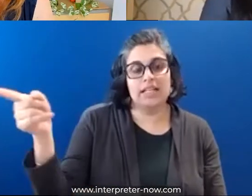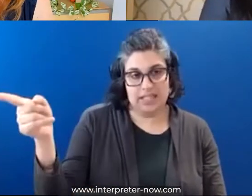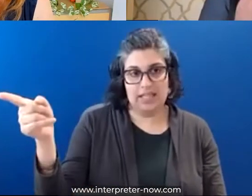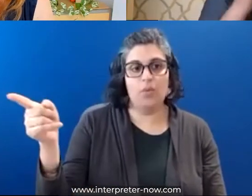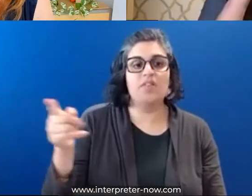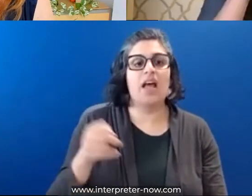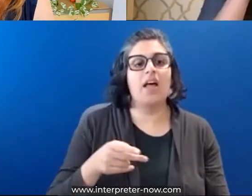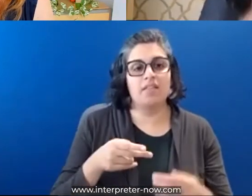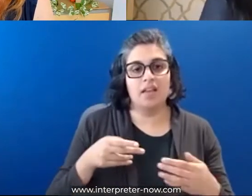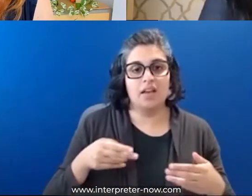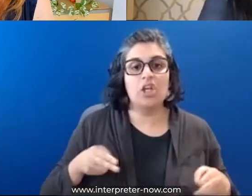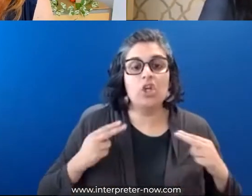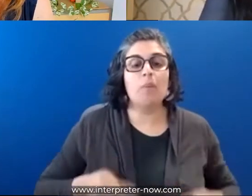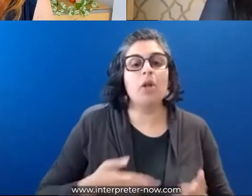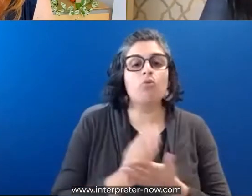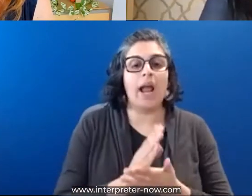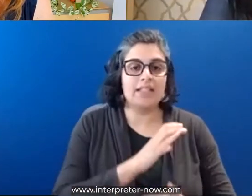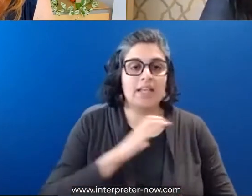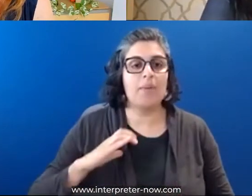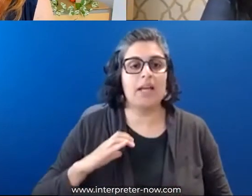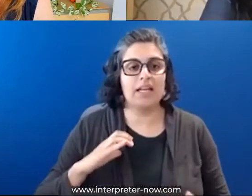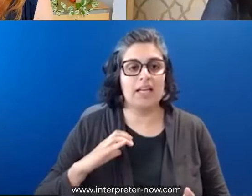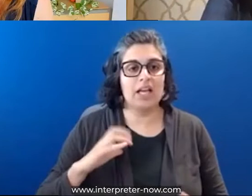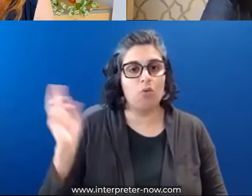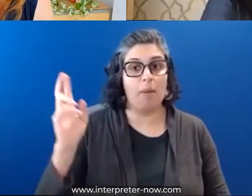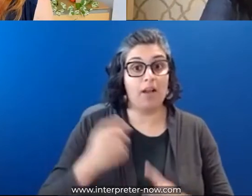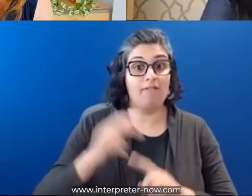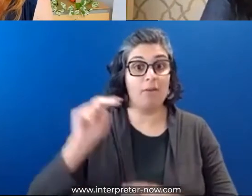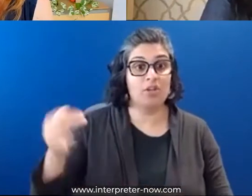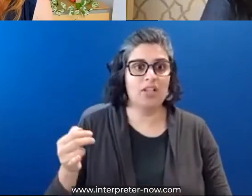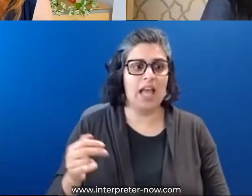He's still in Congress. He's a Republican from New Jersey, flew across the country to try to get us out.